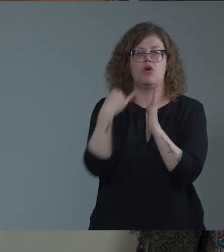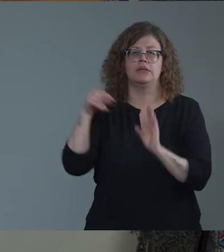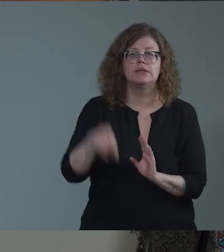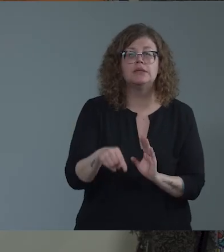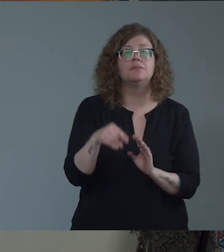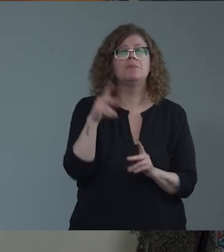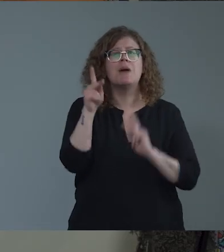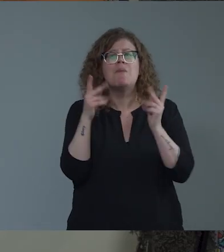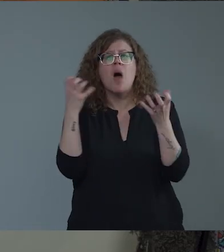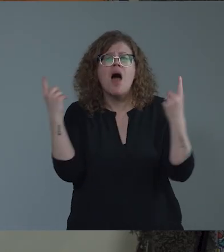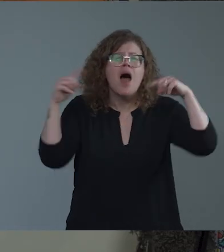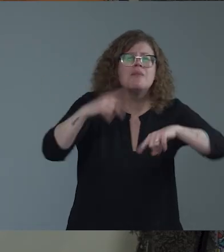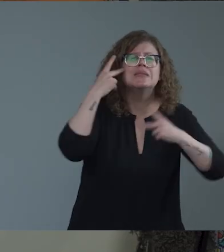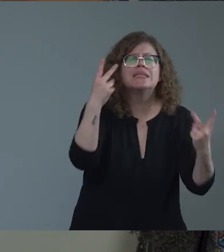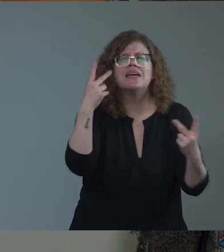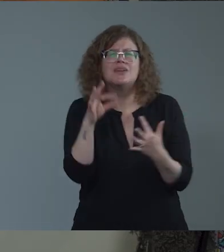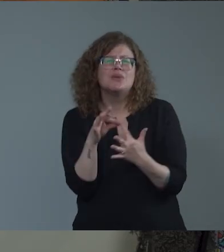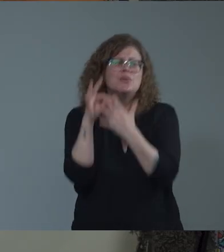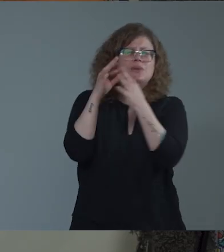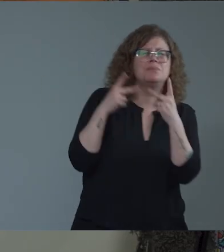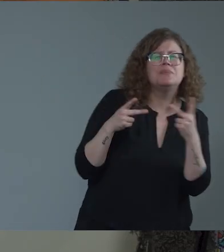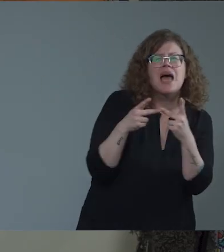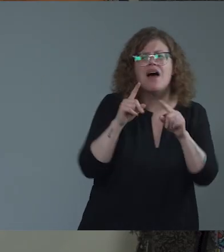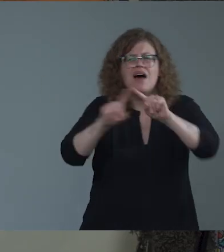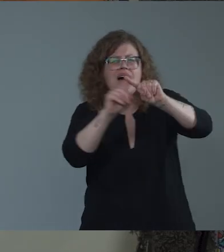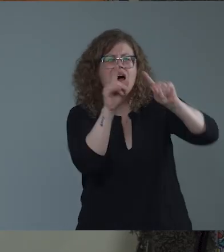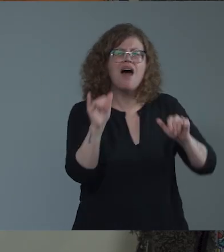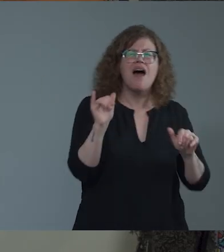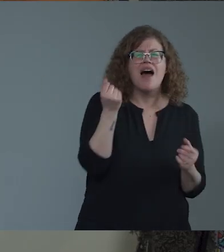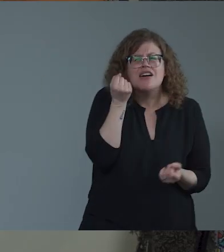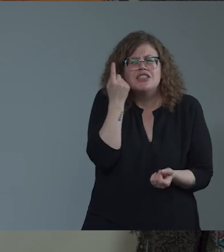Here we are. You're part of this society. We're all here, and we're going to show you different voices.